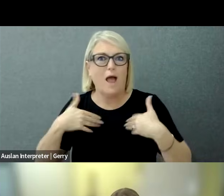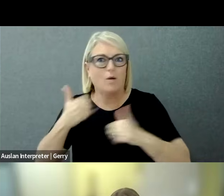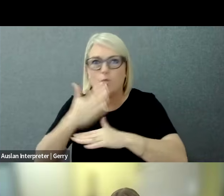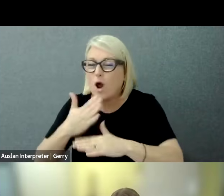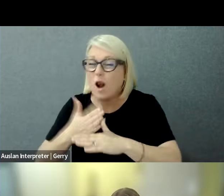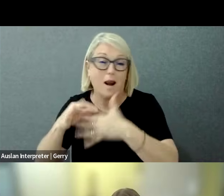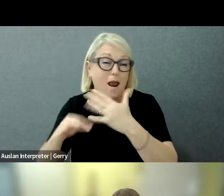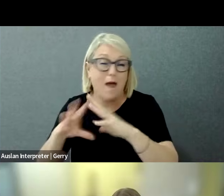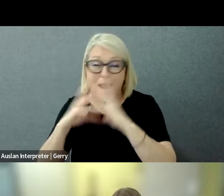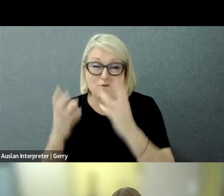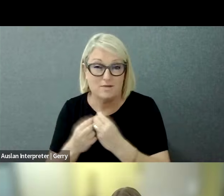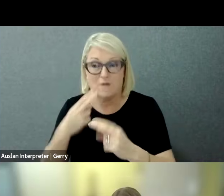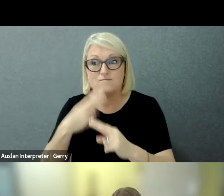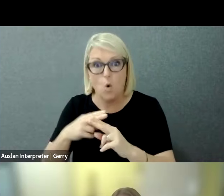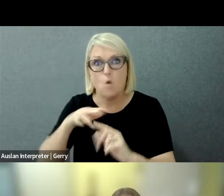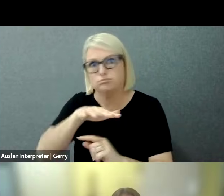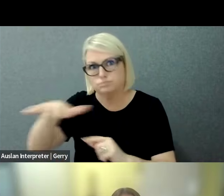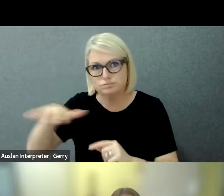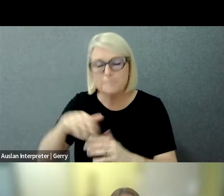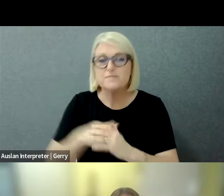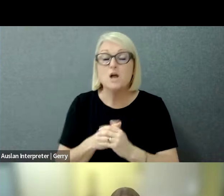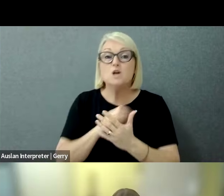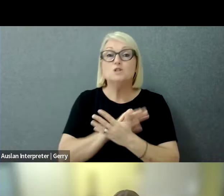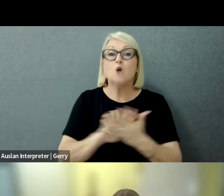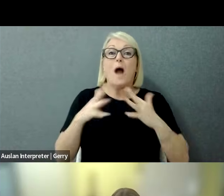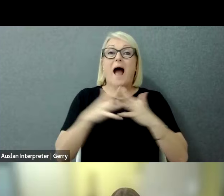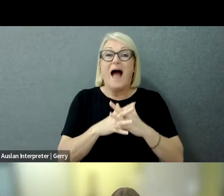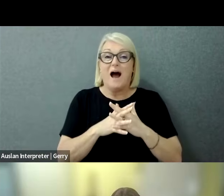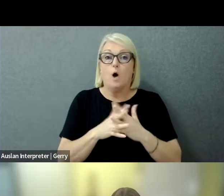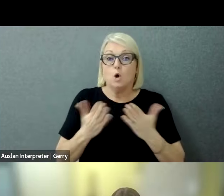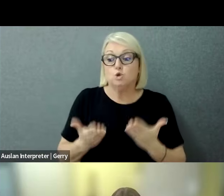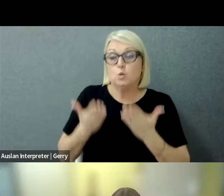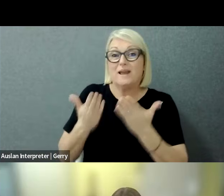where we thinking about, how do we give the workforce what they need to be able to do the best